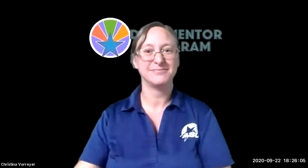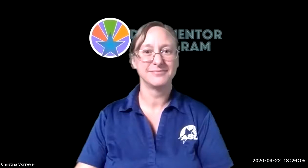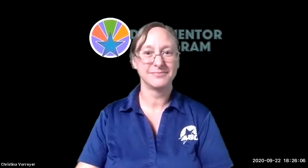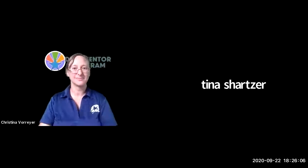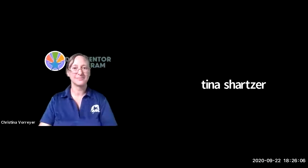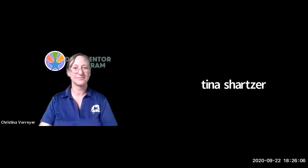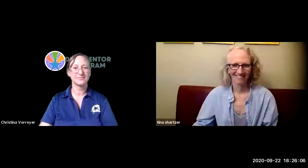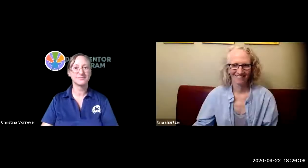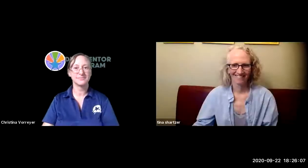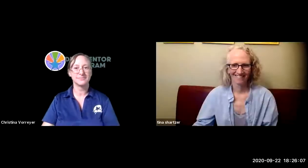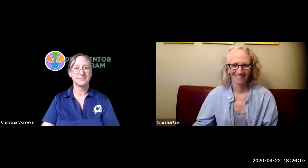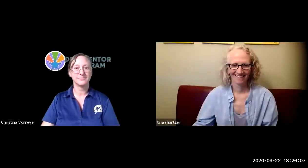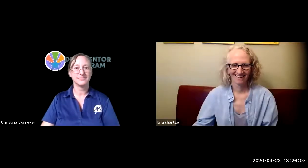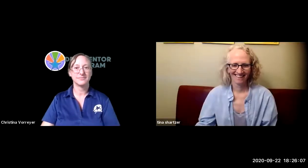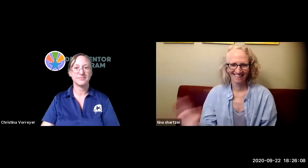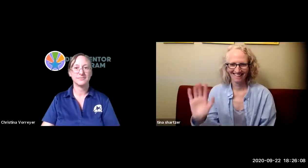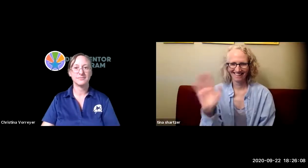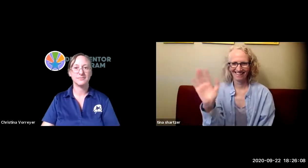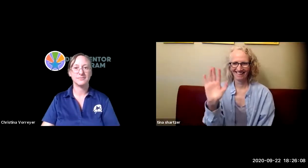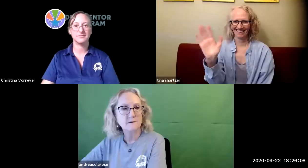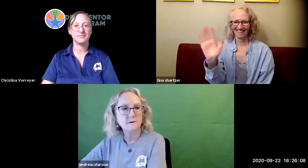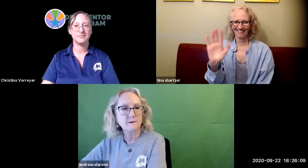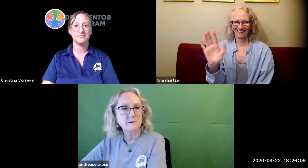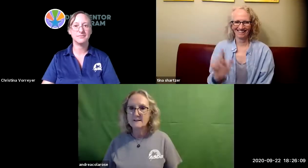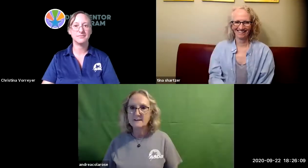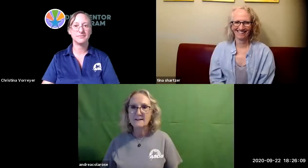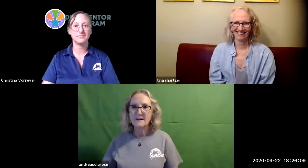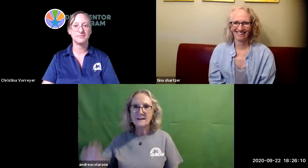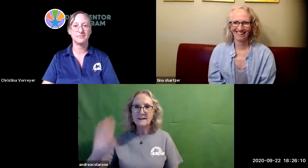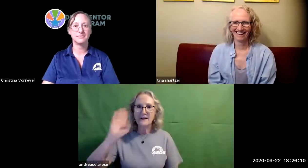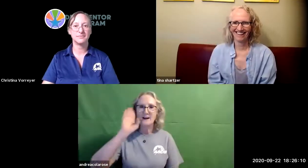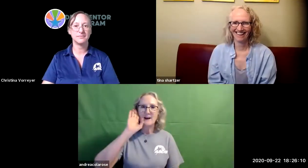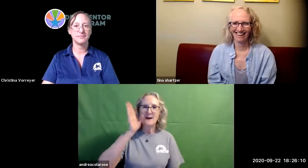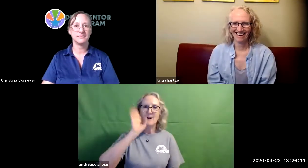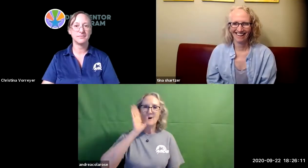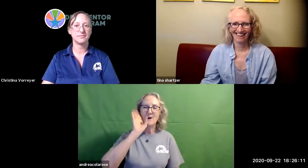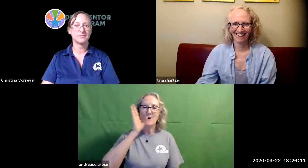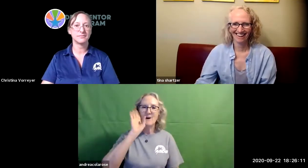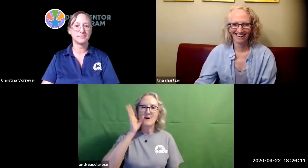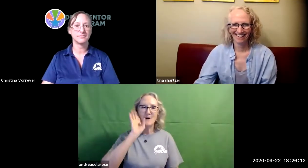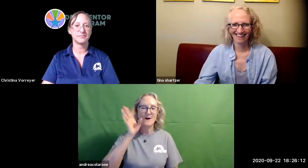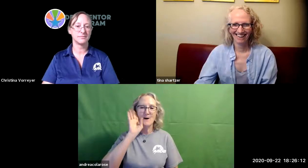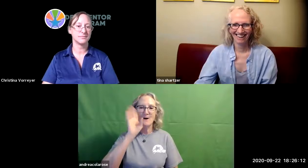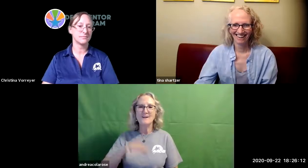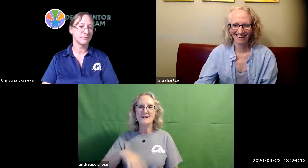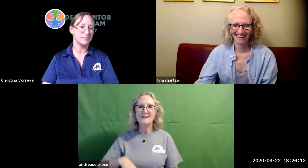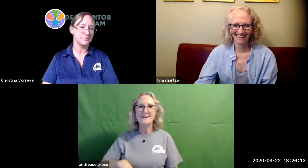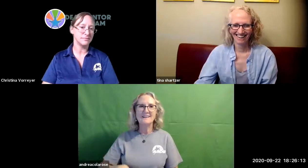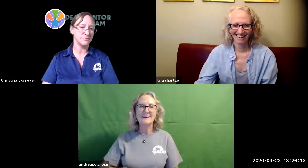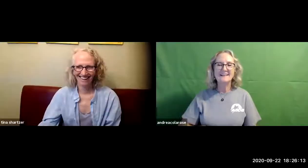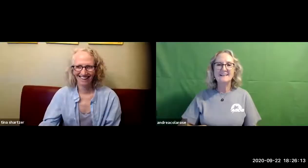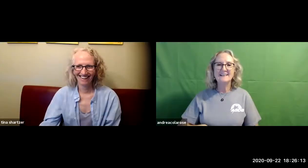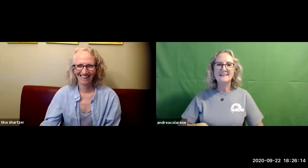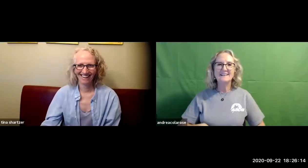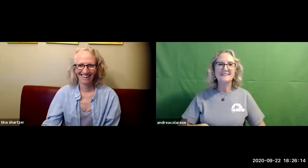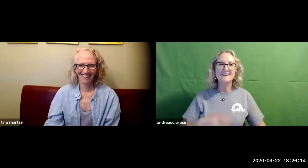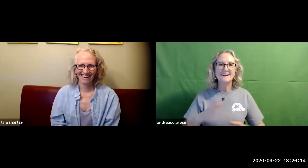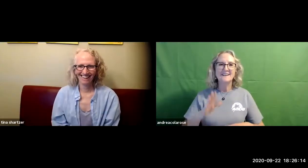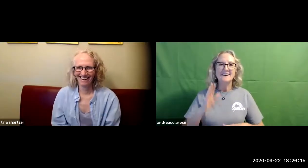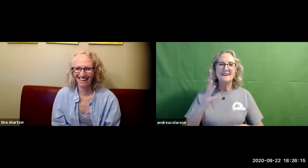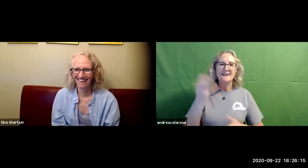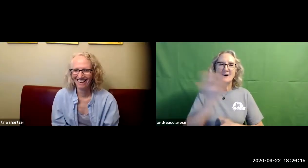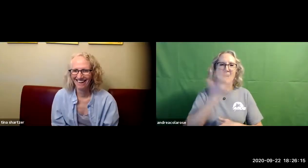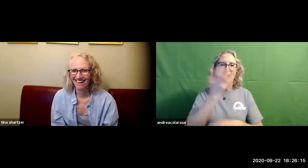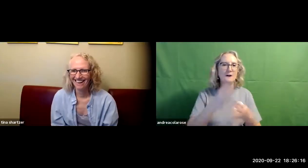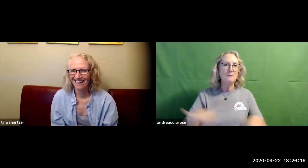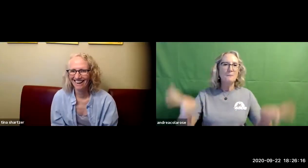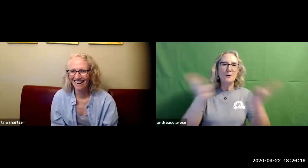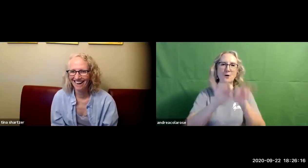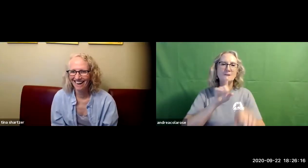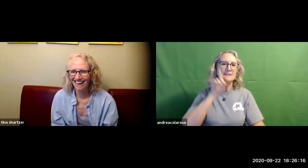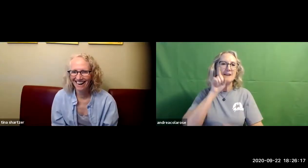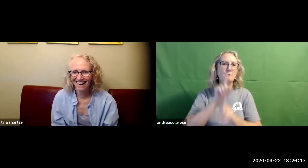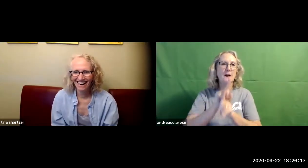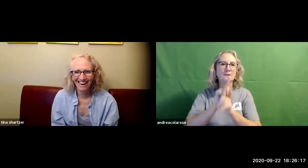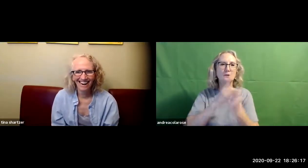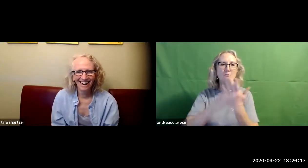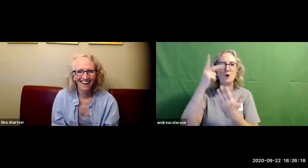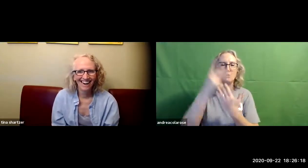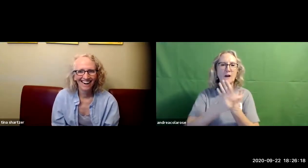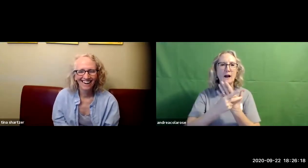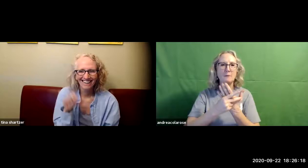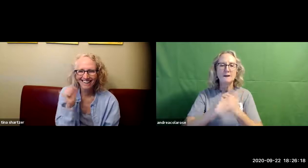your questions later